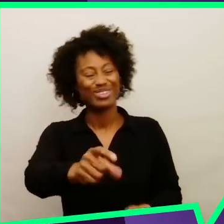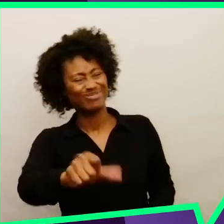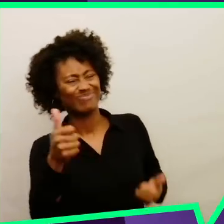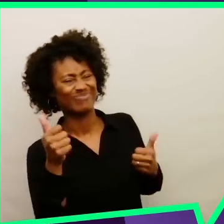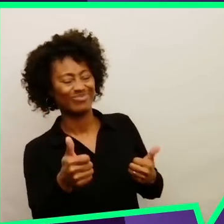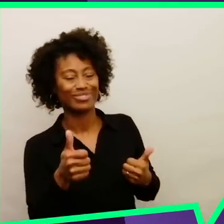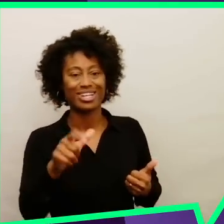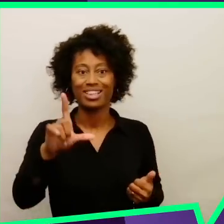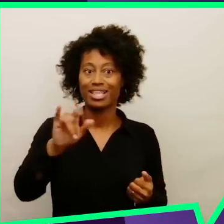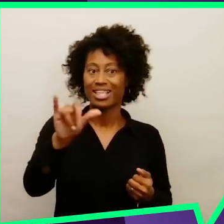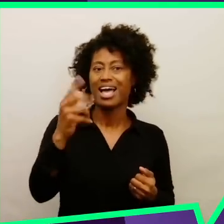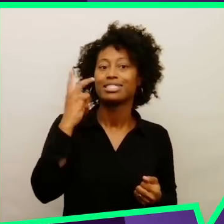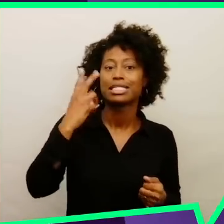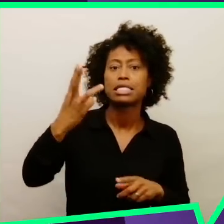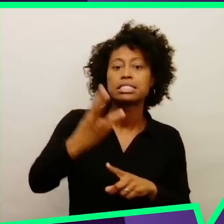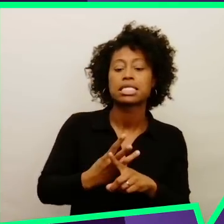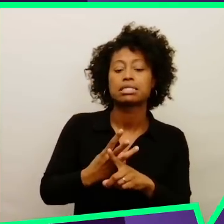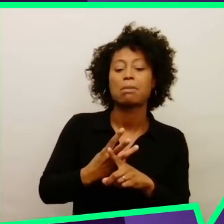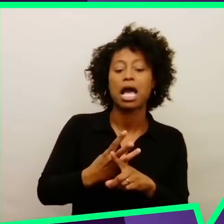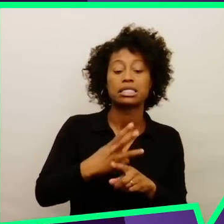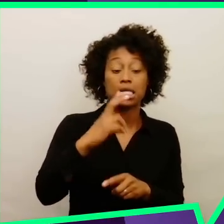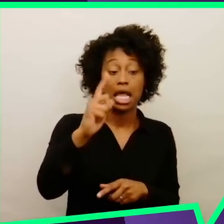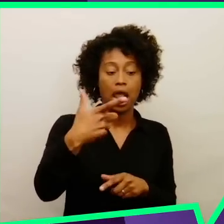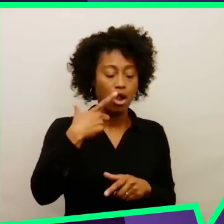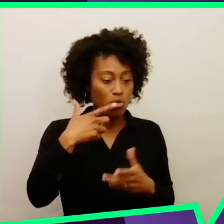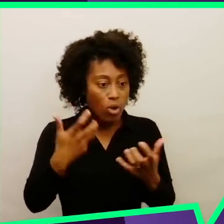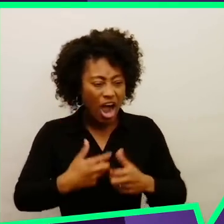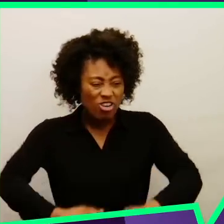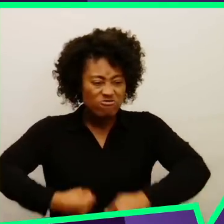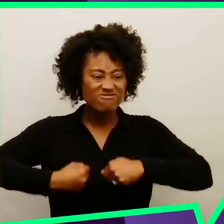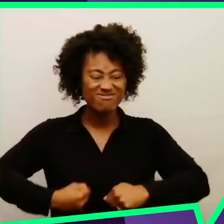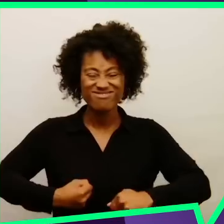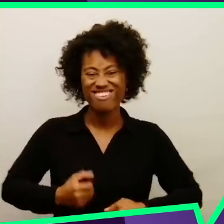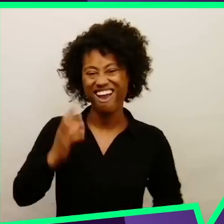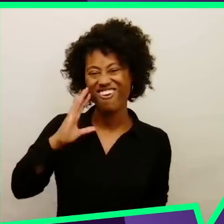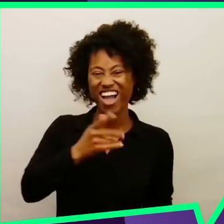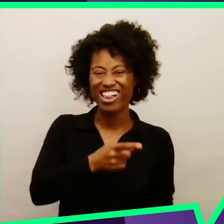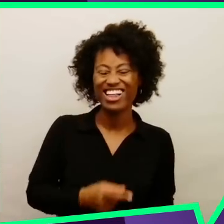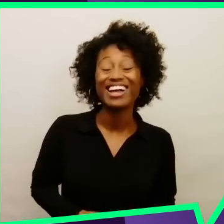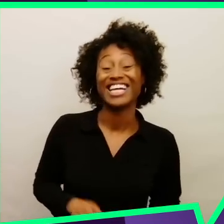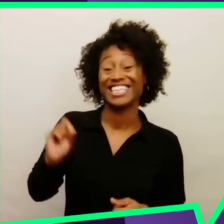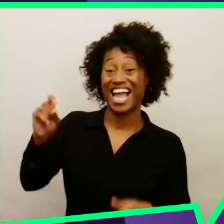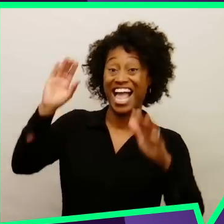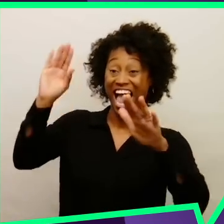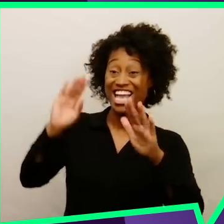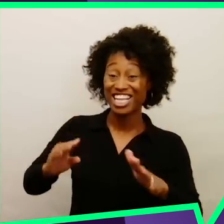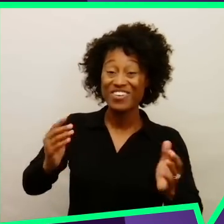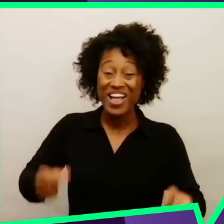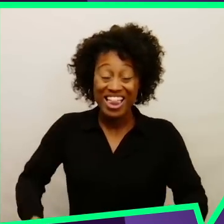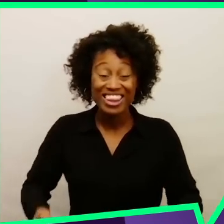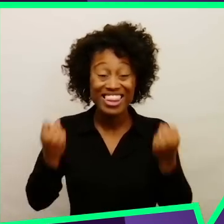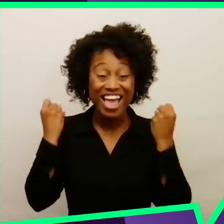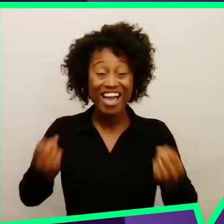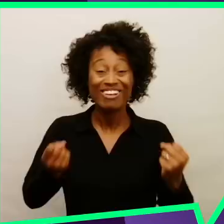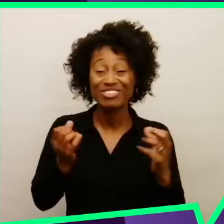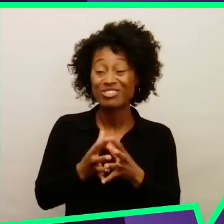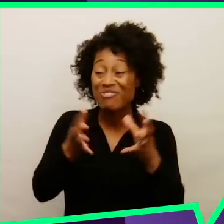Yeah, I could see her in the next six months being really, really big. That's excellent. You're going to be able to lift so many things.